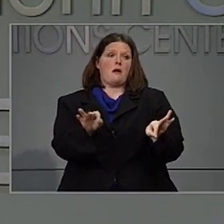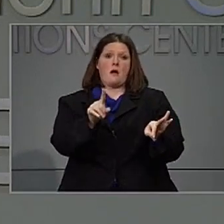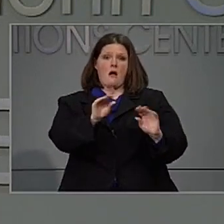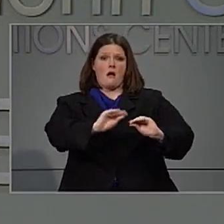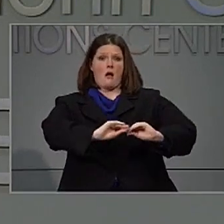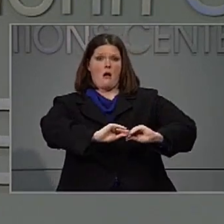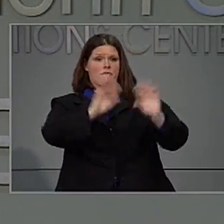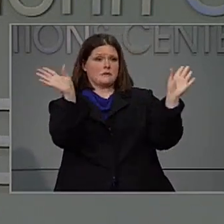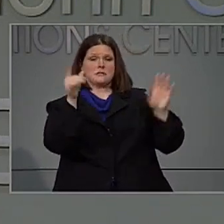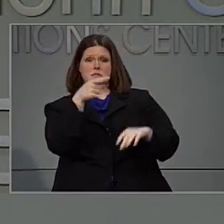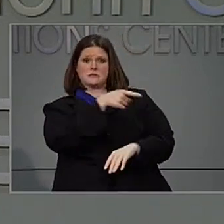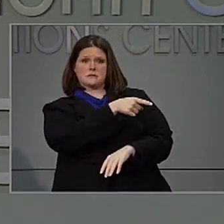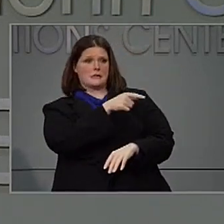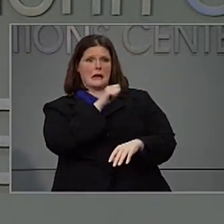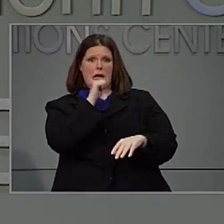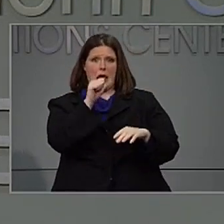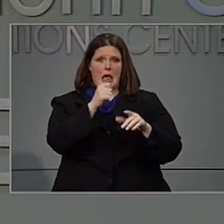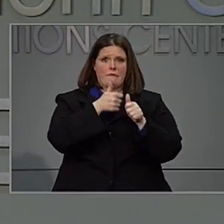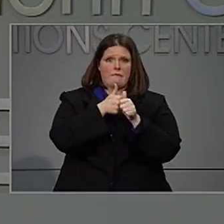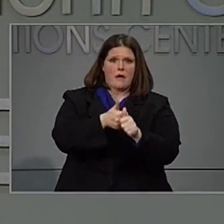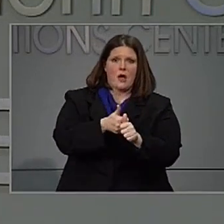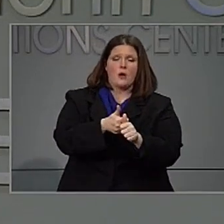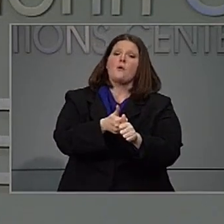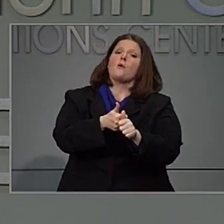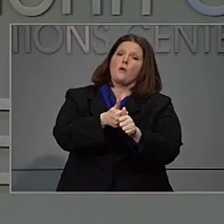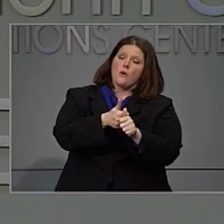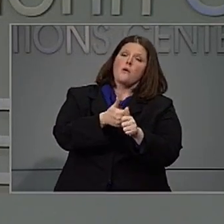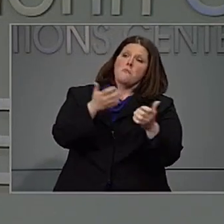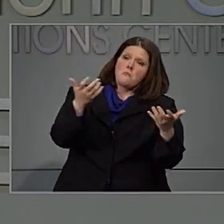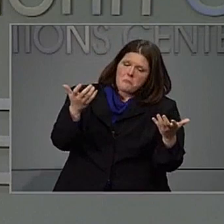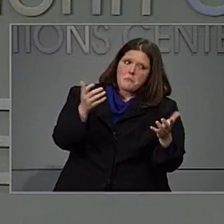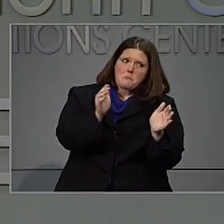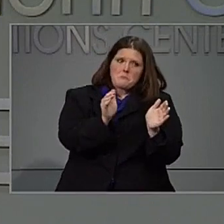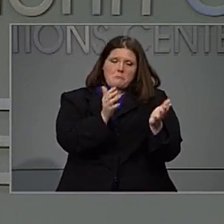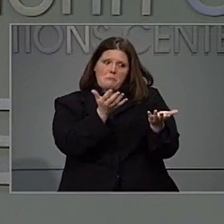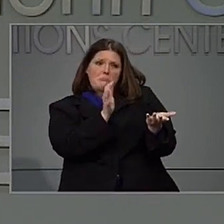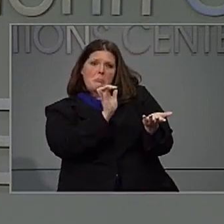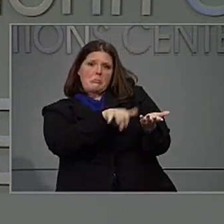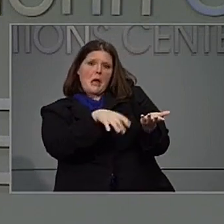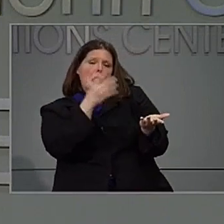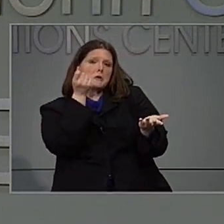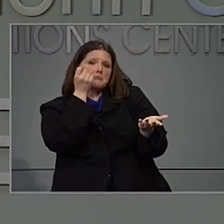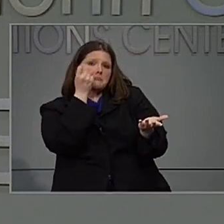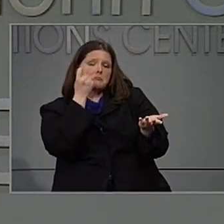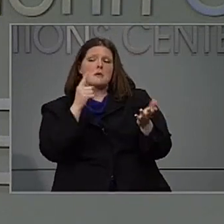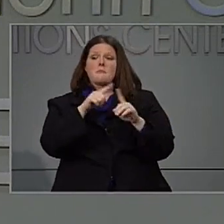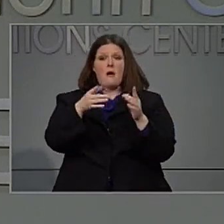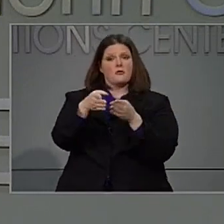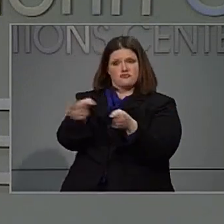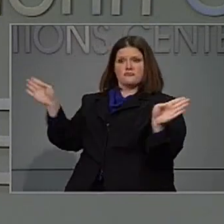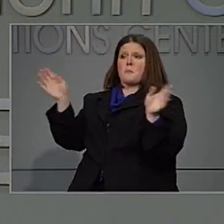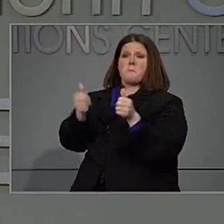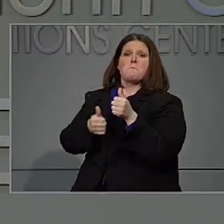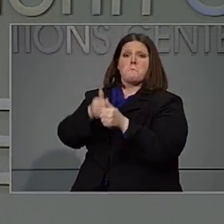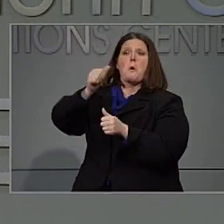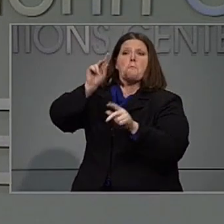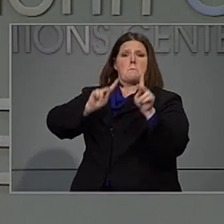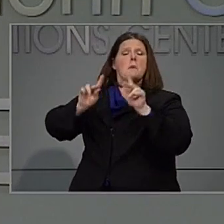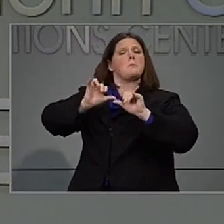MOST PART, EVEN THOUGH YOU SEE SOME TIMES PEOPLE NOT PAYING ATTENTION AND THOSE ARE GLARING